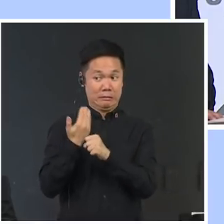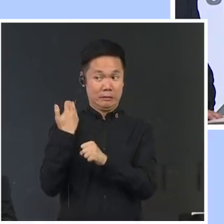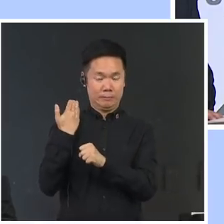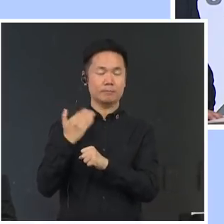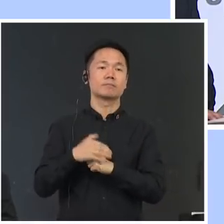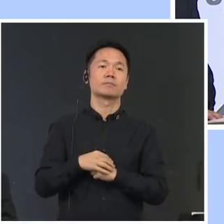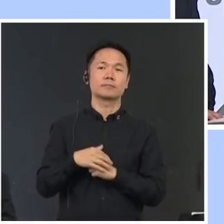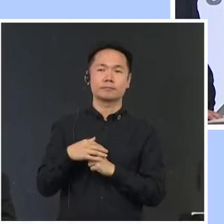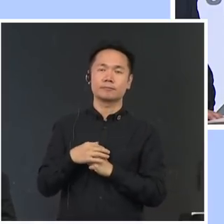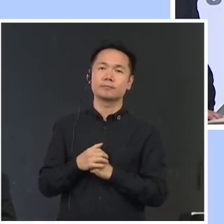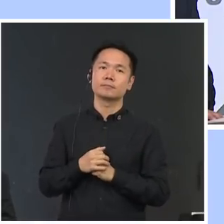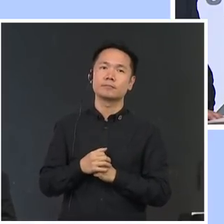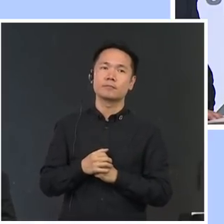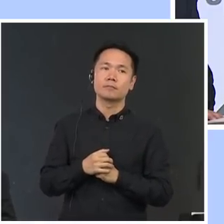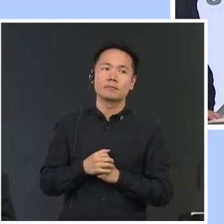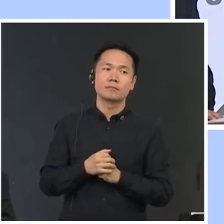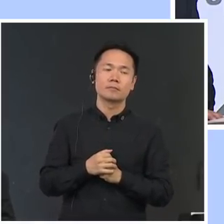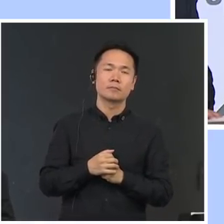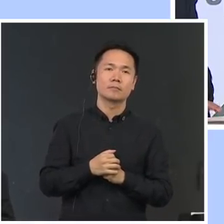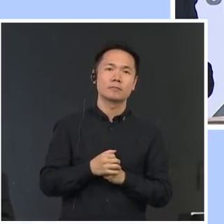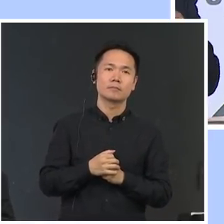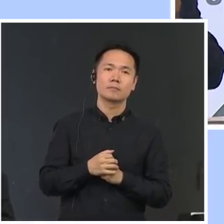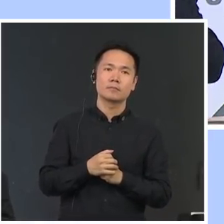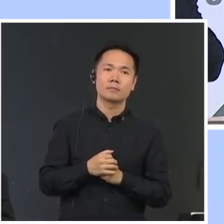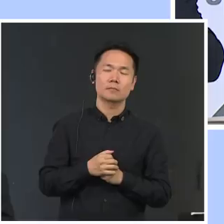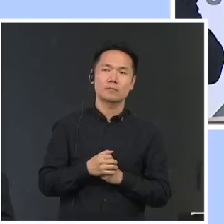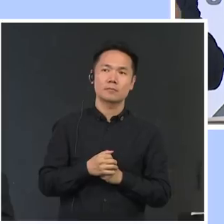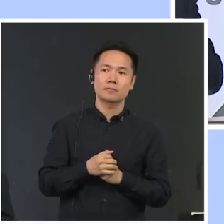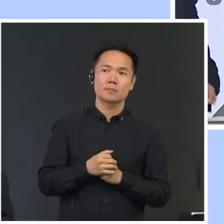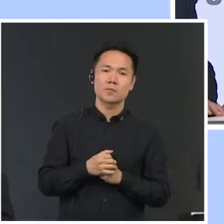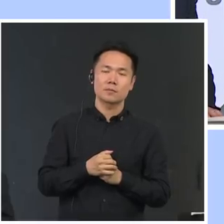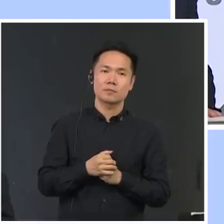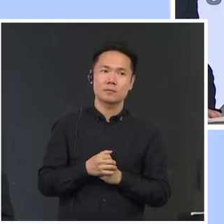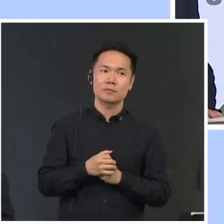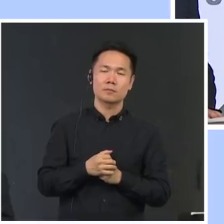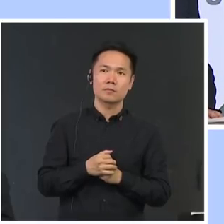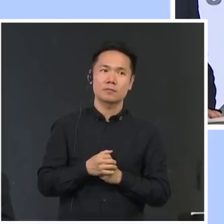We are seeing sign language adopted. This is a quick depiction of what we